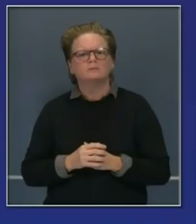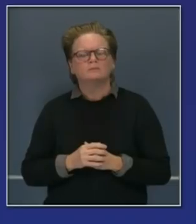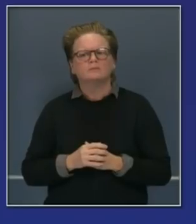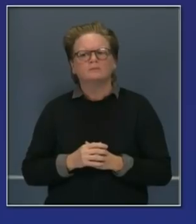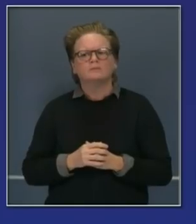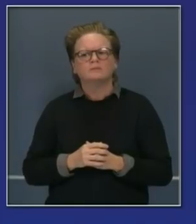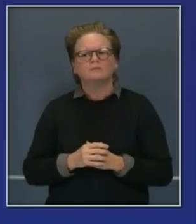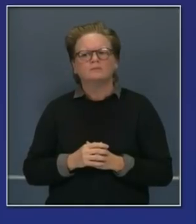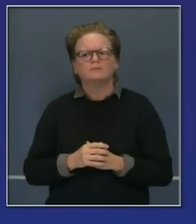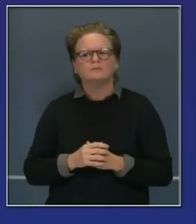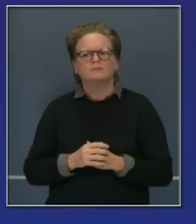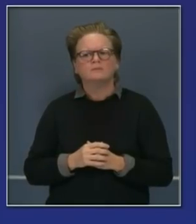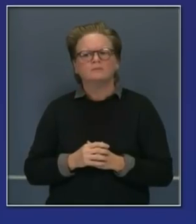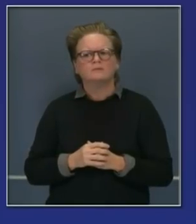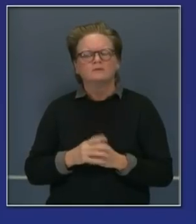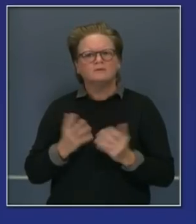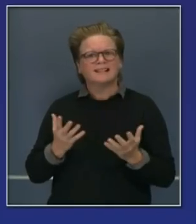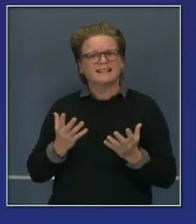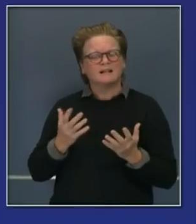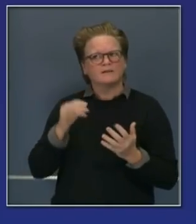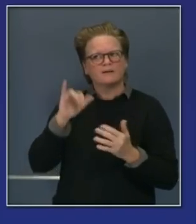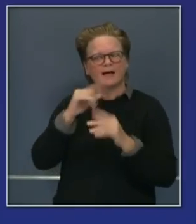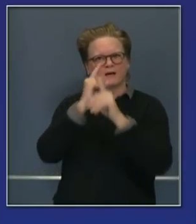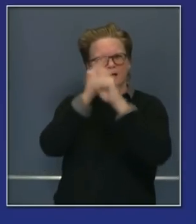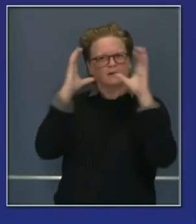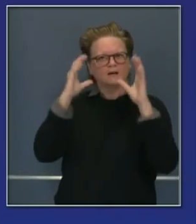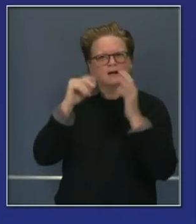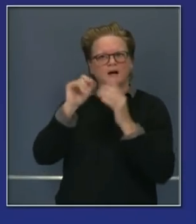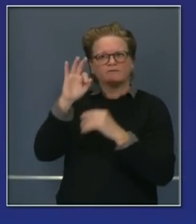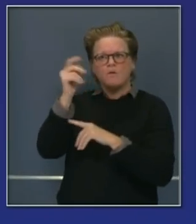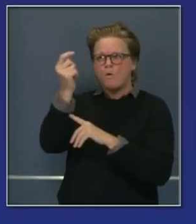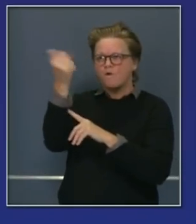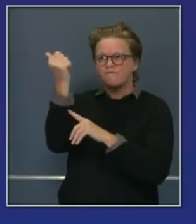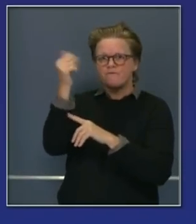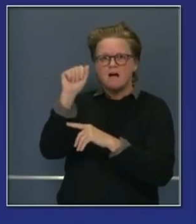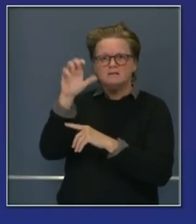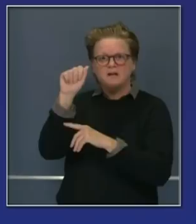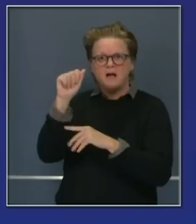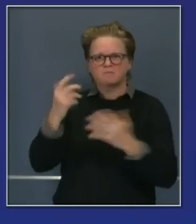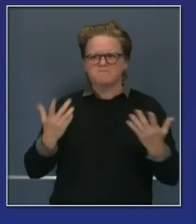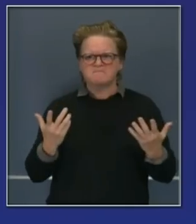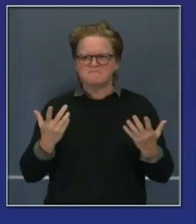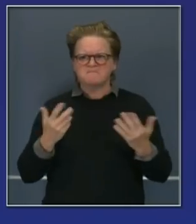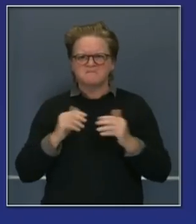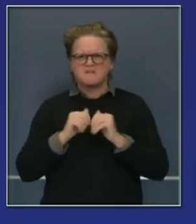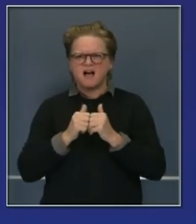BUT HERE WE ARE BREAKING IT DOWN SO YOU GET A SENSE OF WHAT THIS MEANS FOR YOU HERE IN OUR